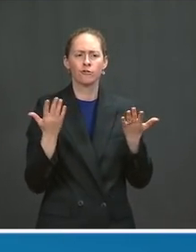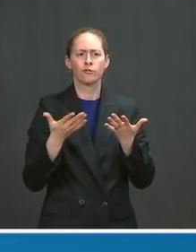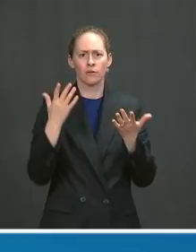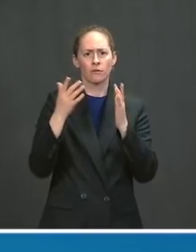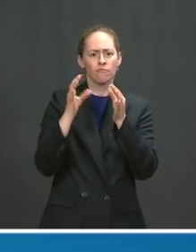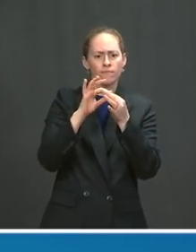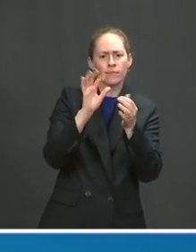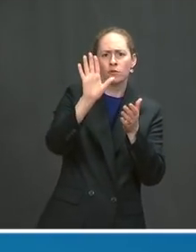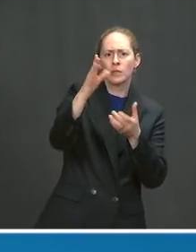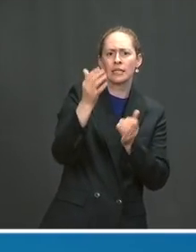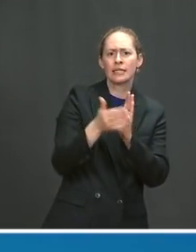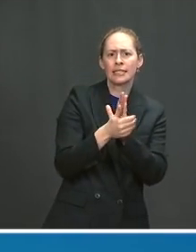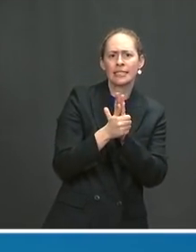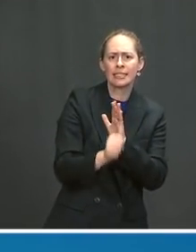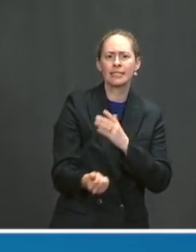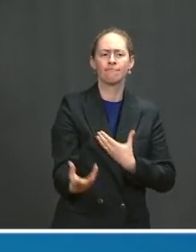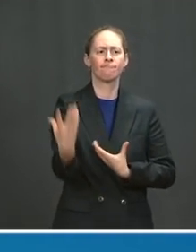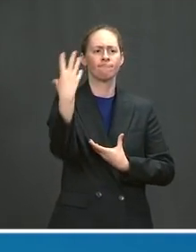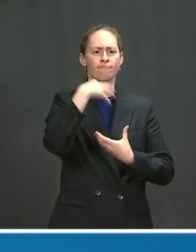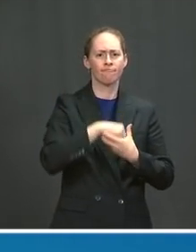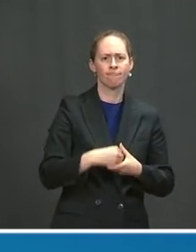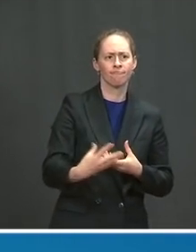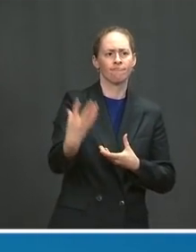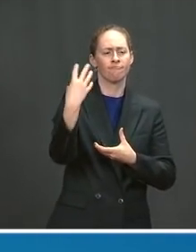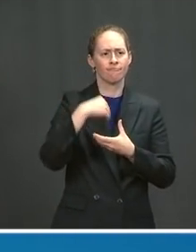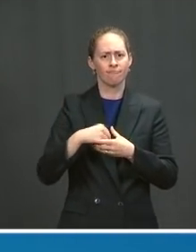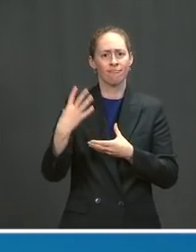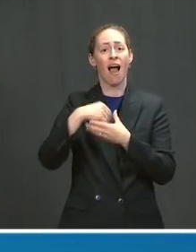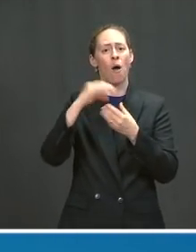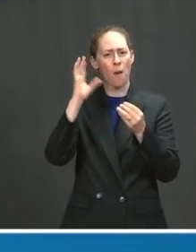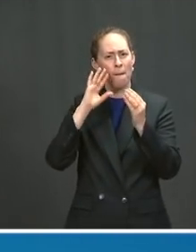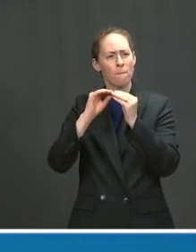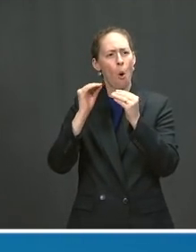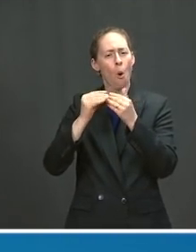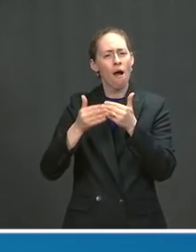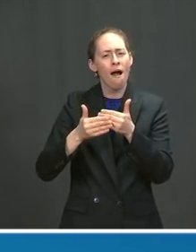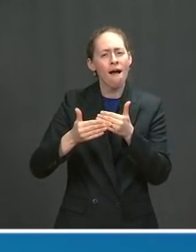or those you will continue to learn, but it's because of something more.